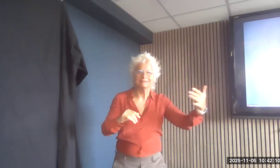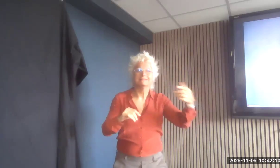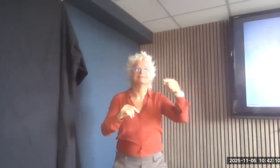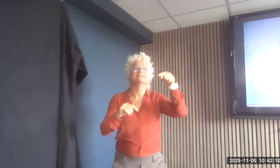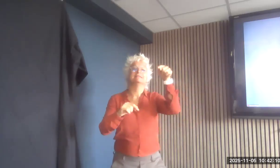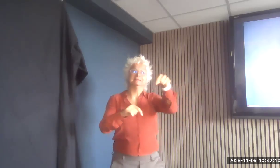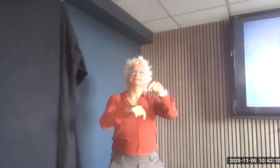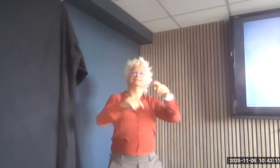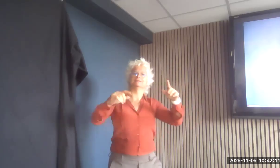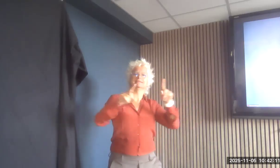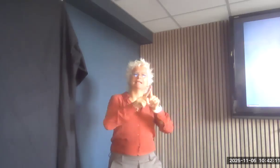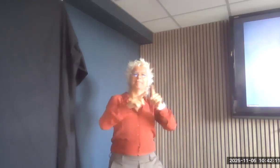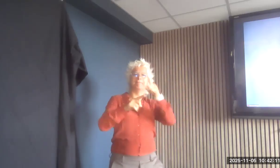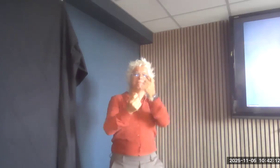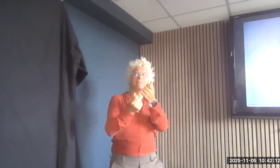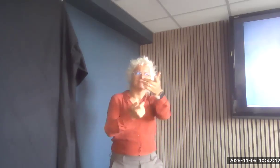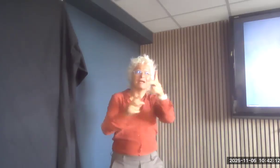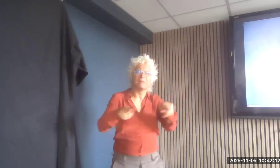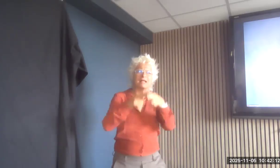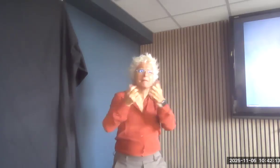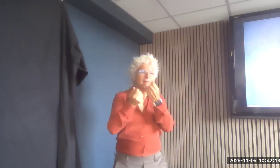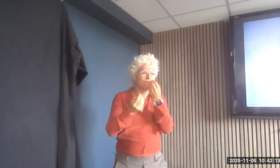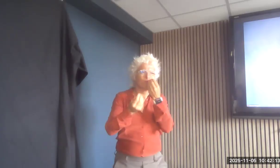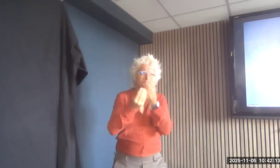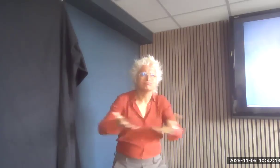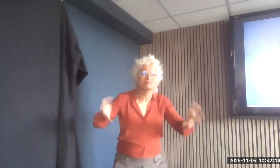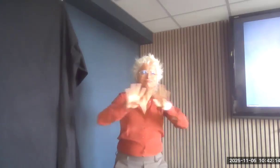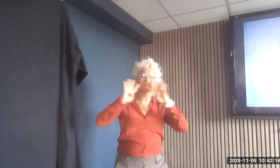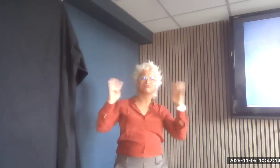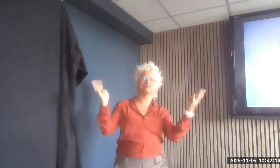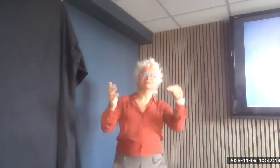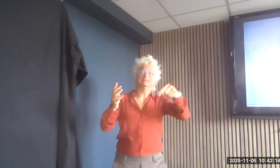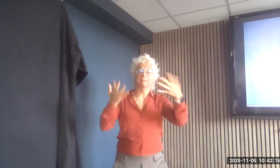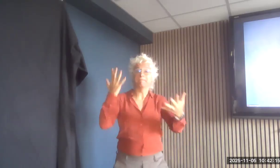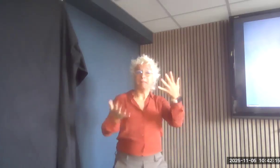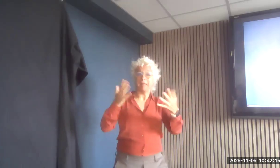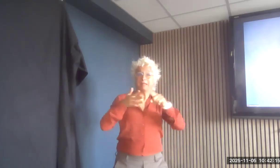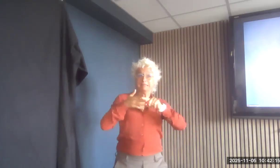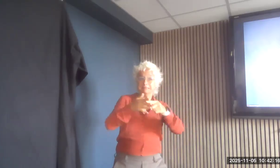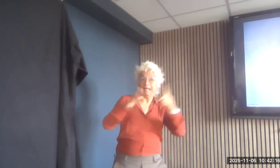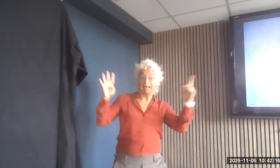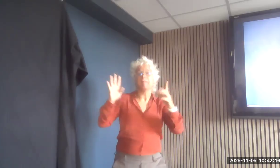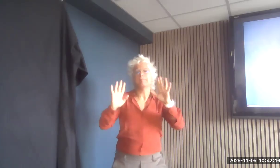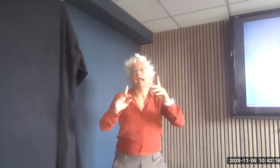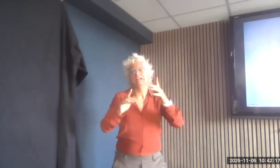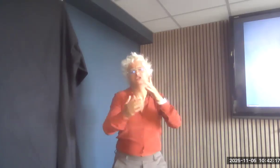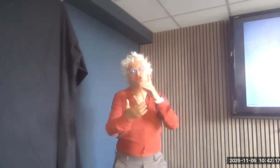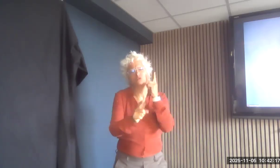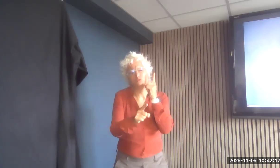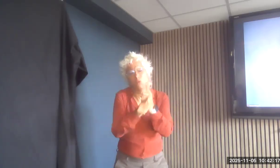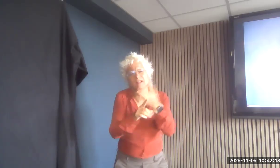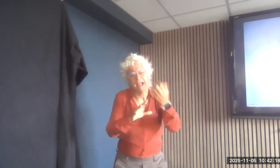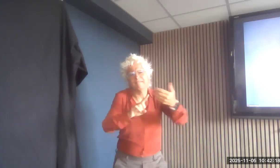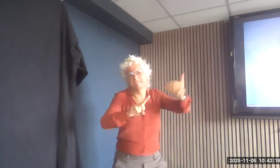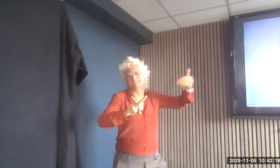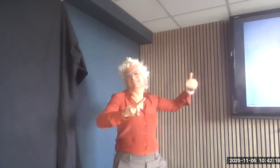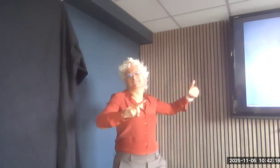In the 1800s, so the Paris banquets, we see this emergence of people coming together in these spaces and places, these great historical events.